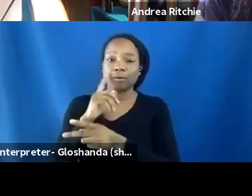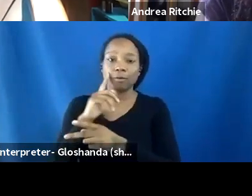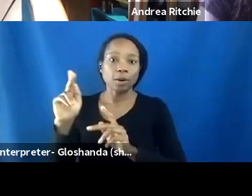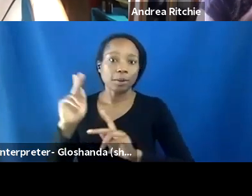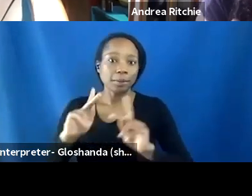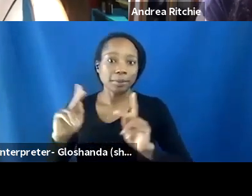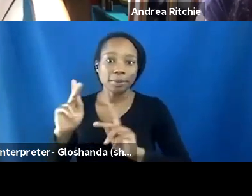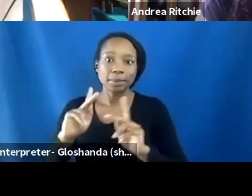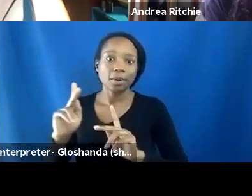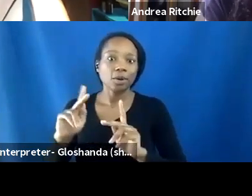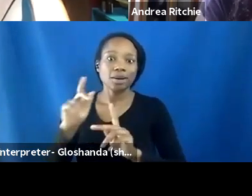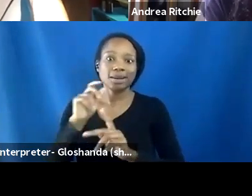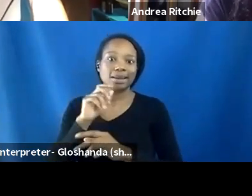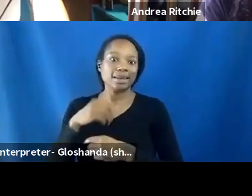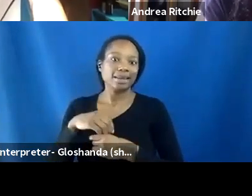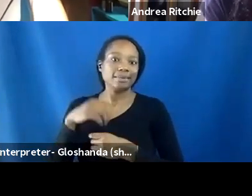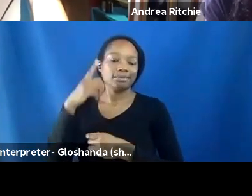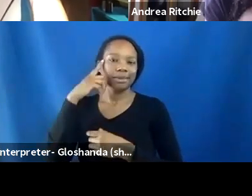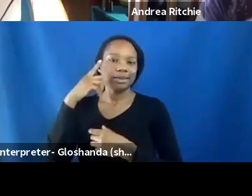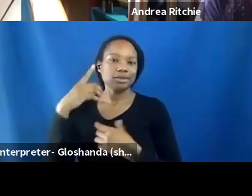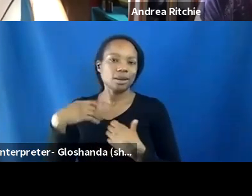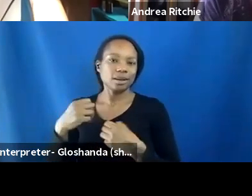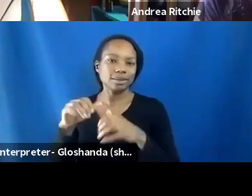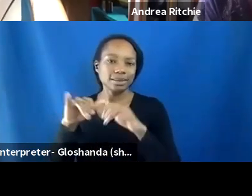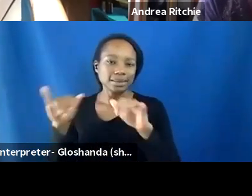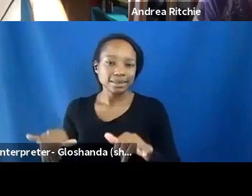in the ways that Elliott was describing around civil commitment,